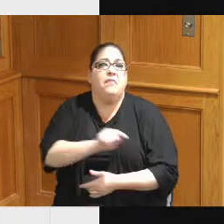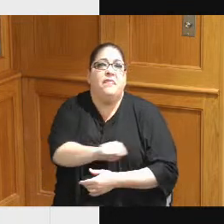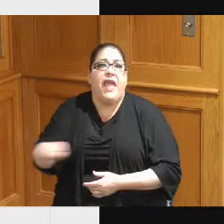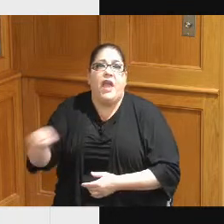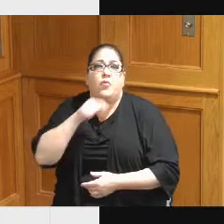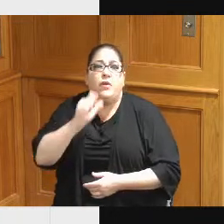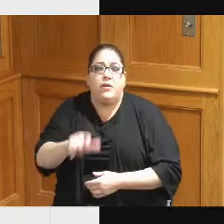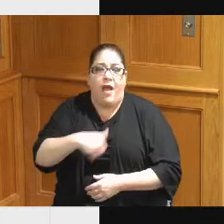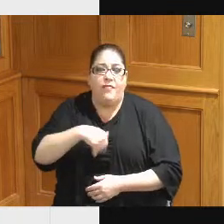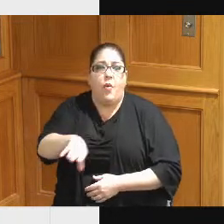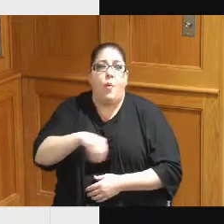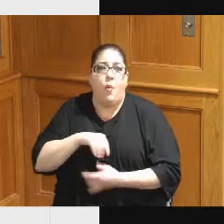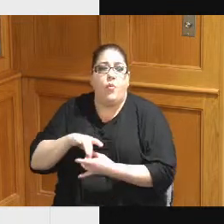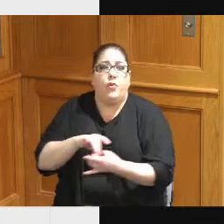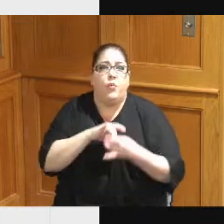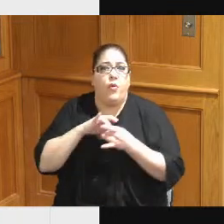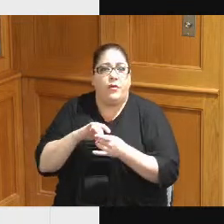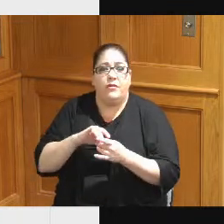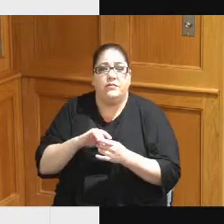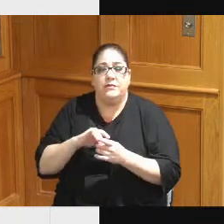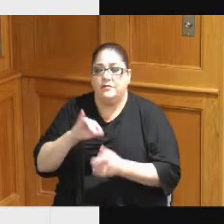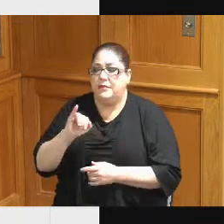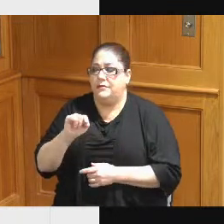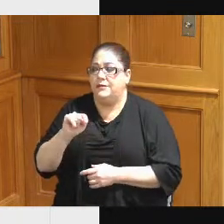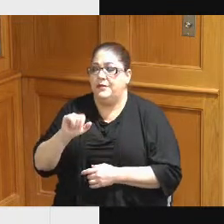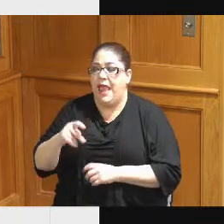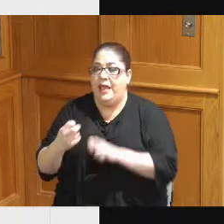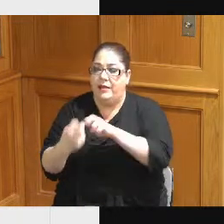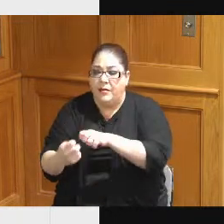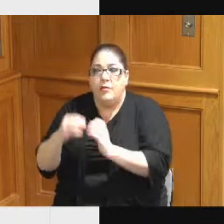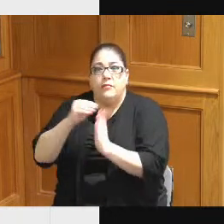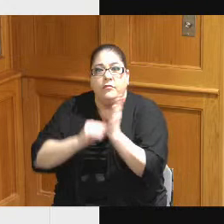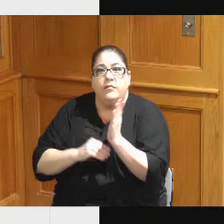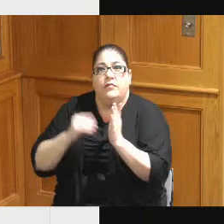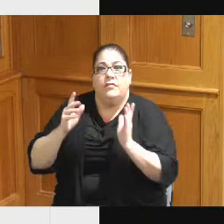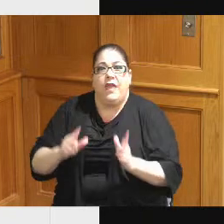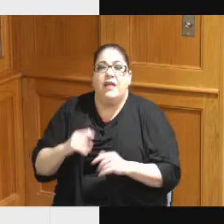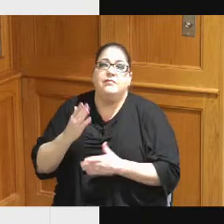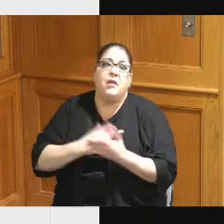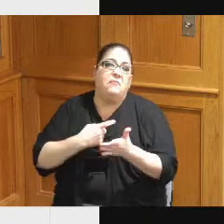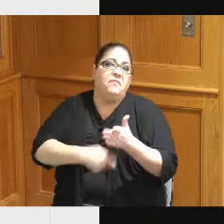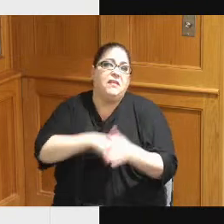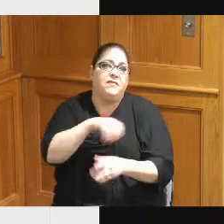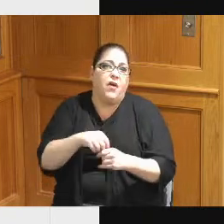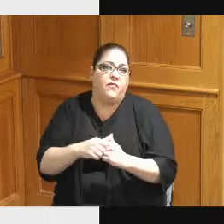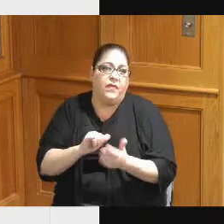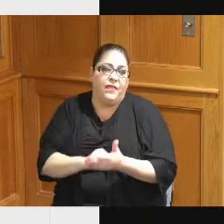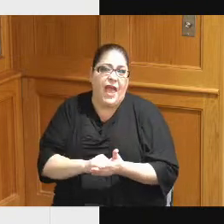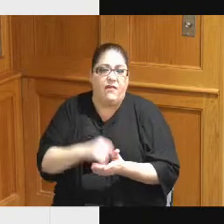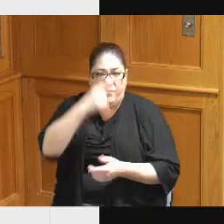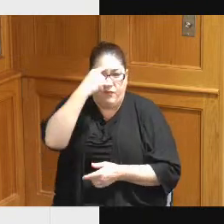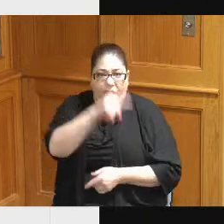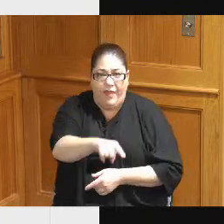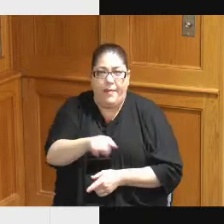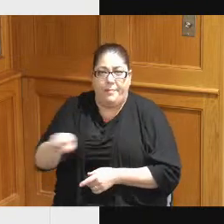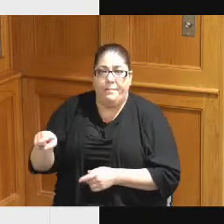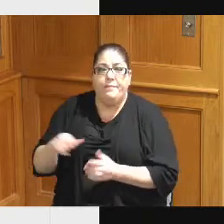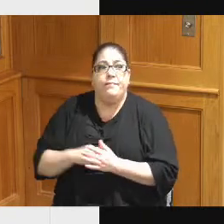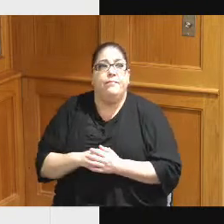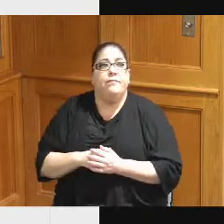have their own intake process so there are some service fees and then this is a normal year about